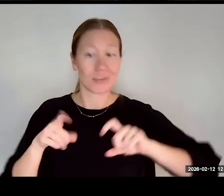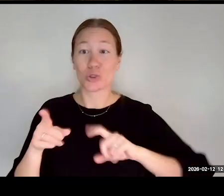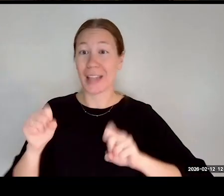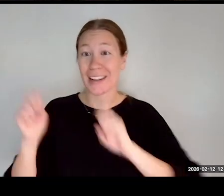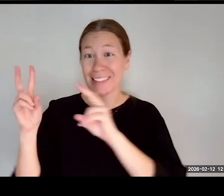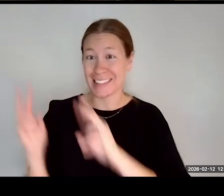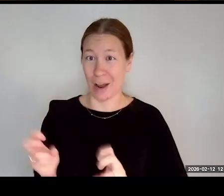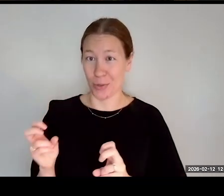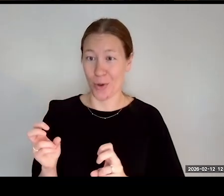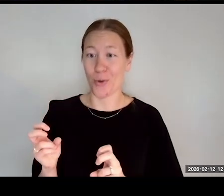that was placed in the chat.